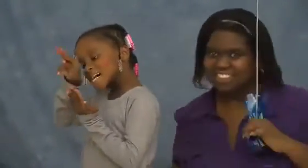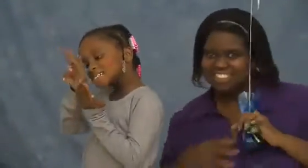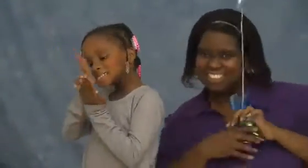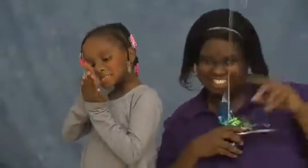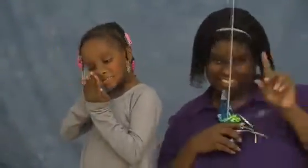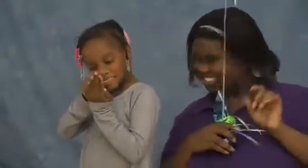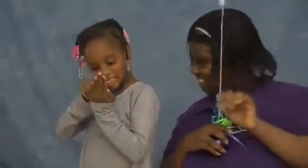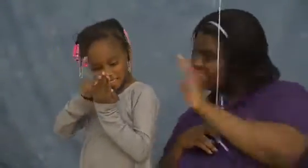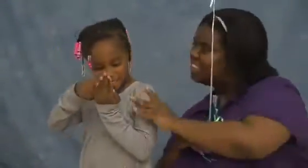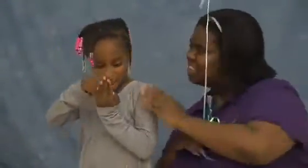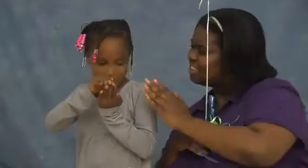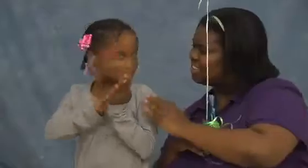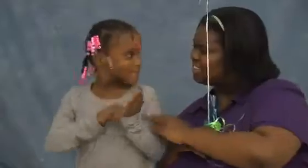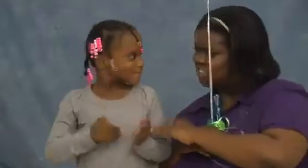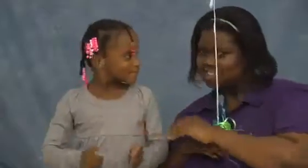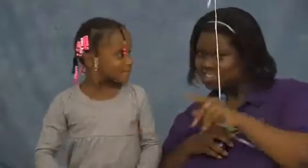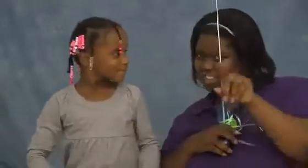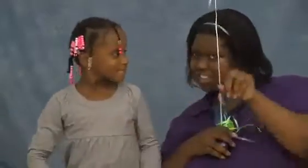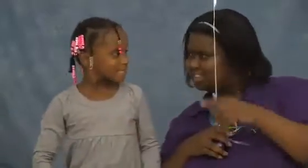Cassie: Hold on.. hey, look over there!